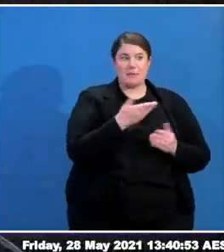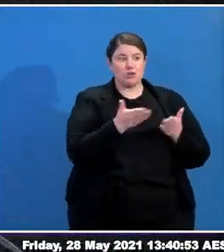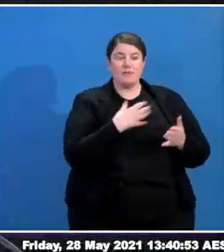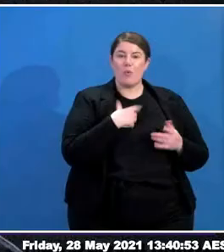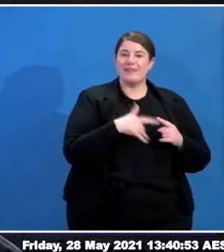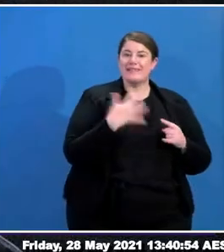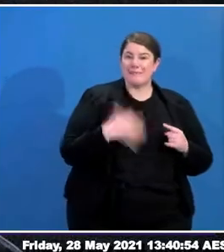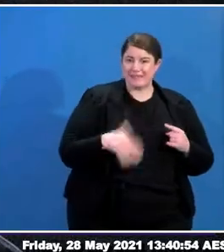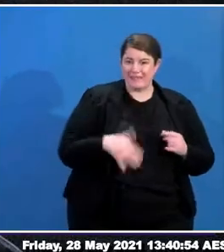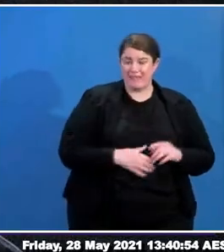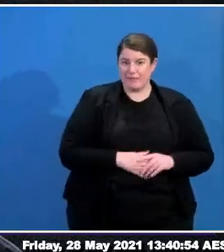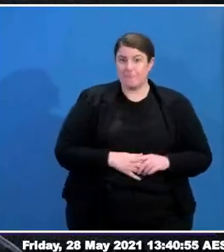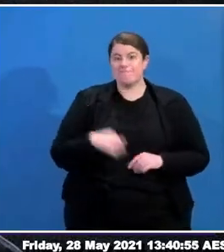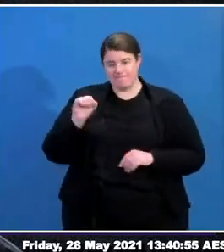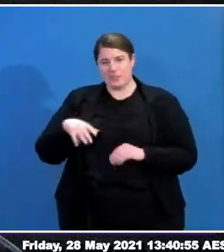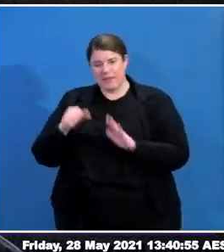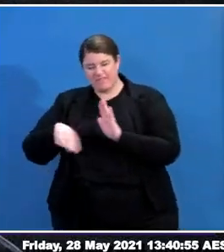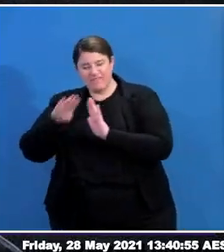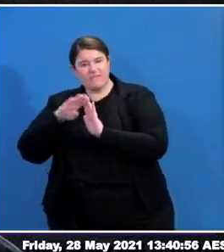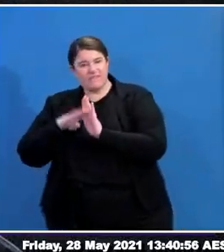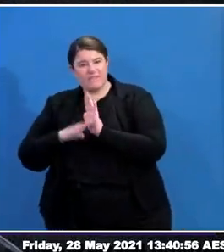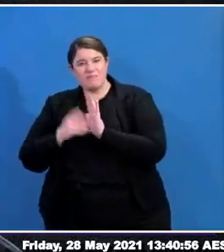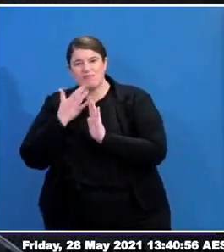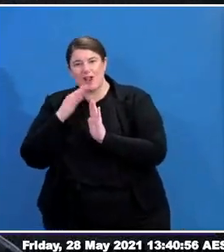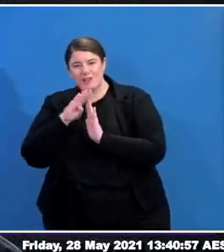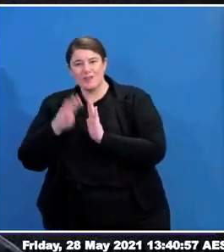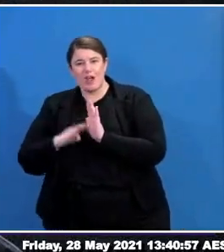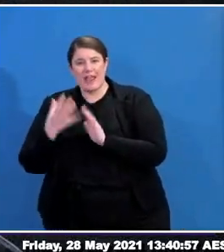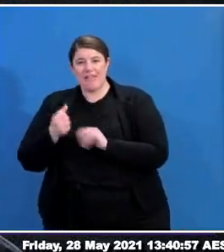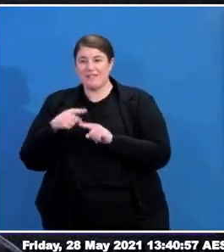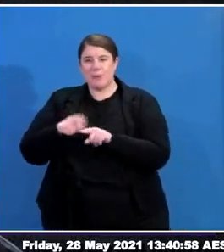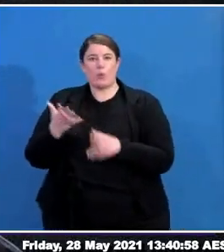MR McNAUGHTON: Yes, in the price guide we have loadings based on remote and very remote.